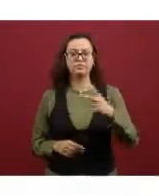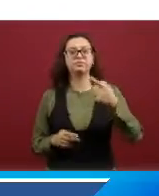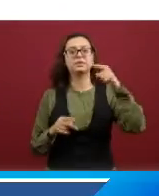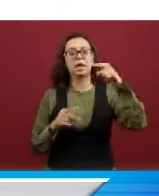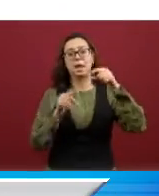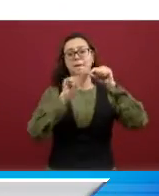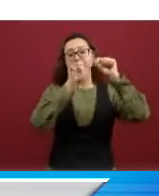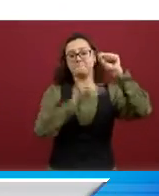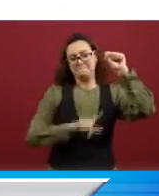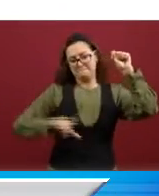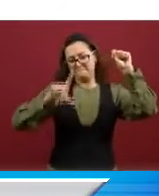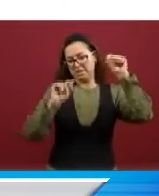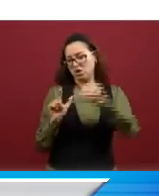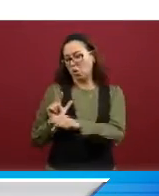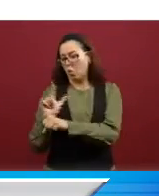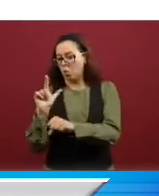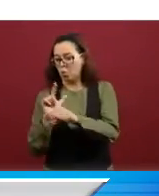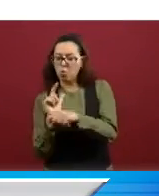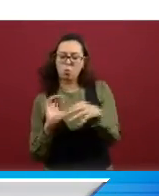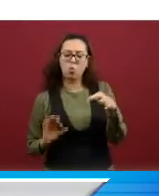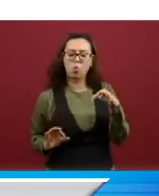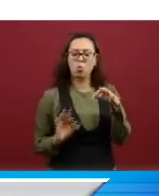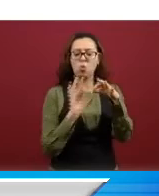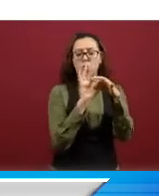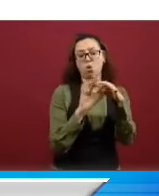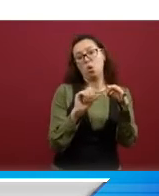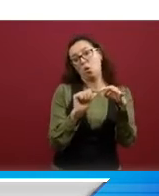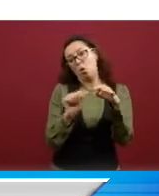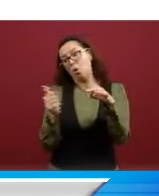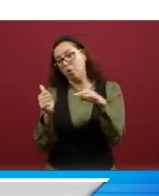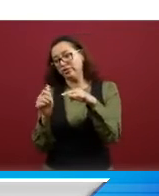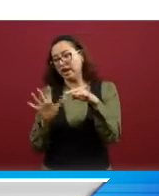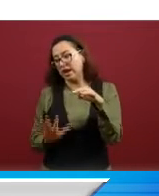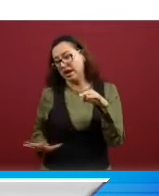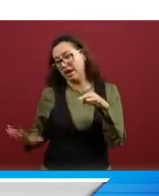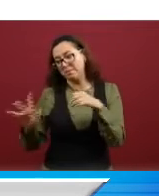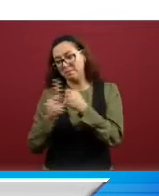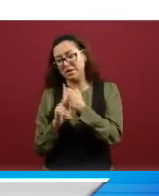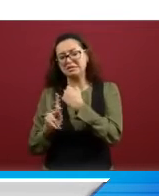2. Development Plan This Development Plan for Mexico and the countries of Central America is made up of